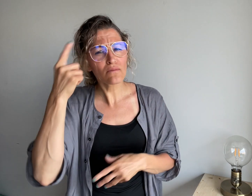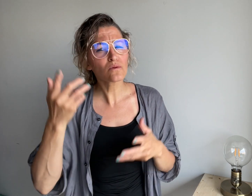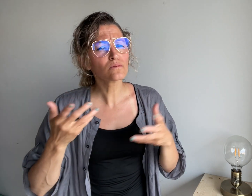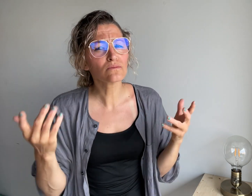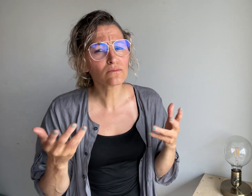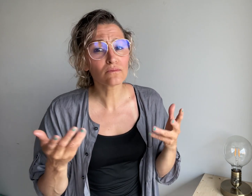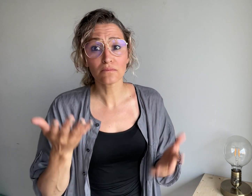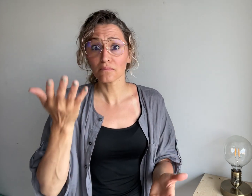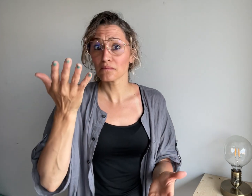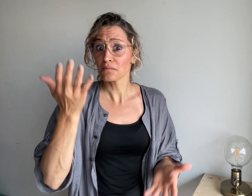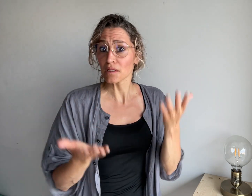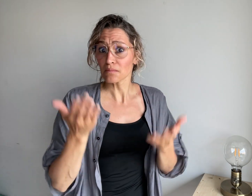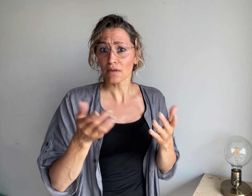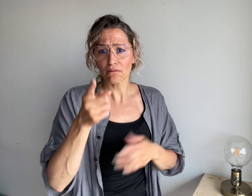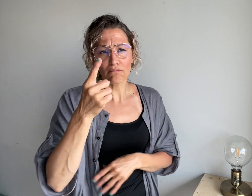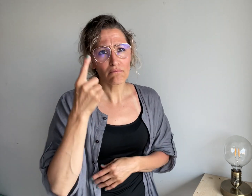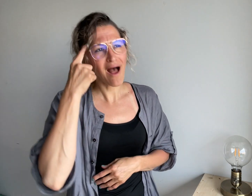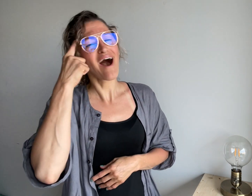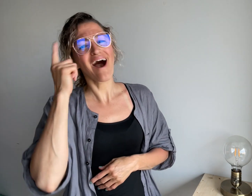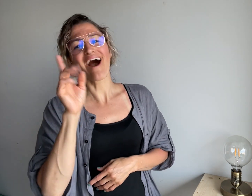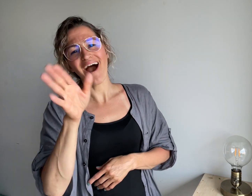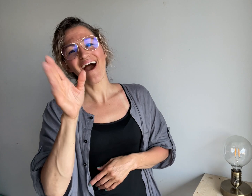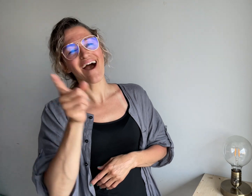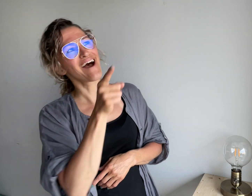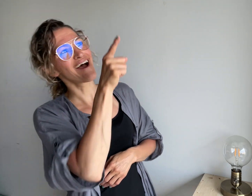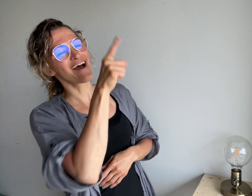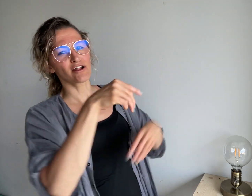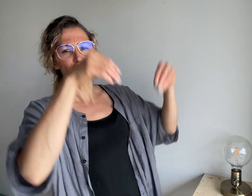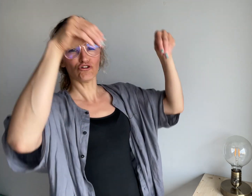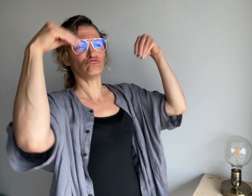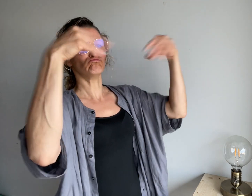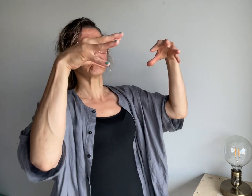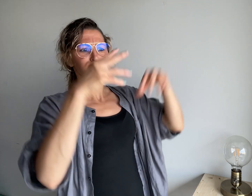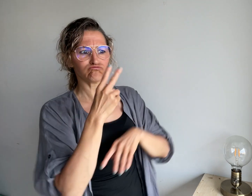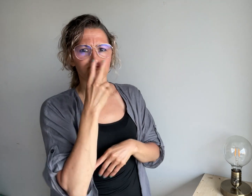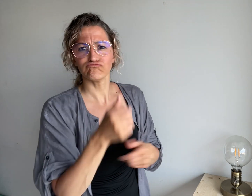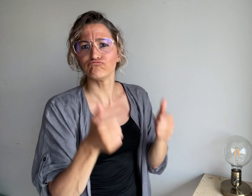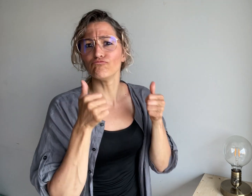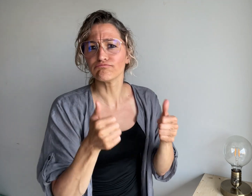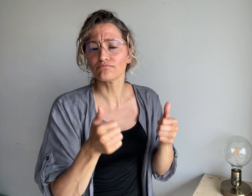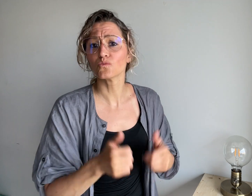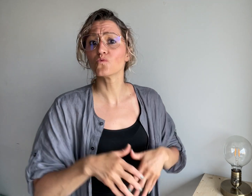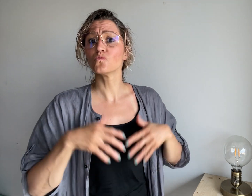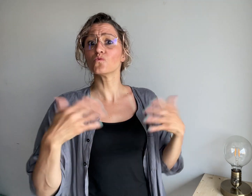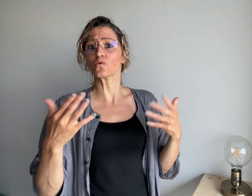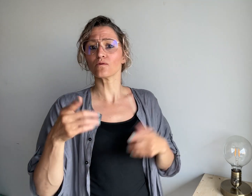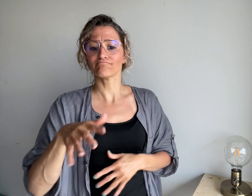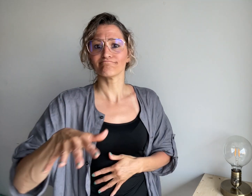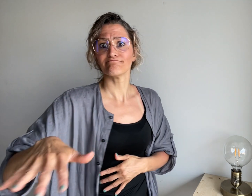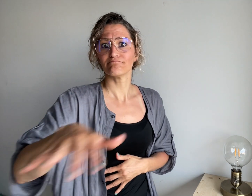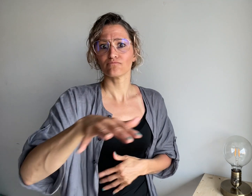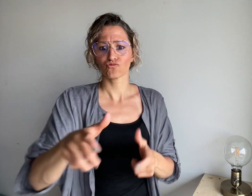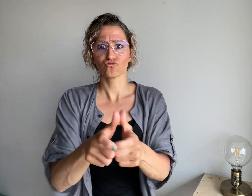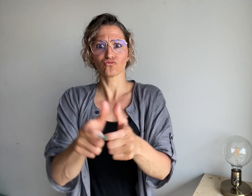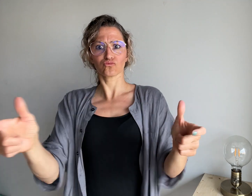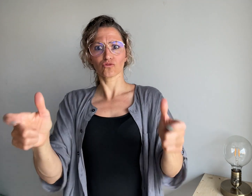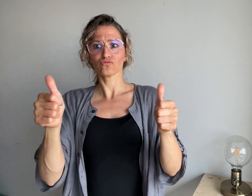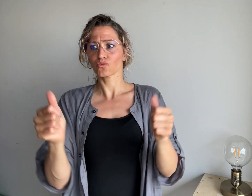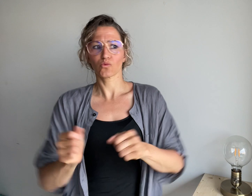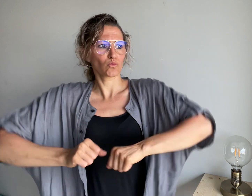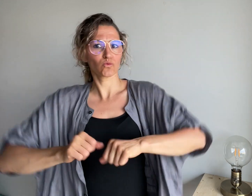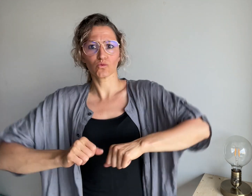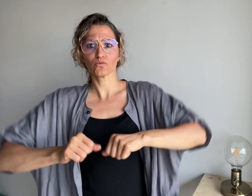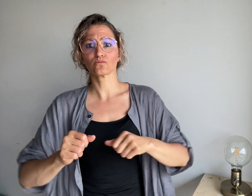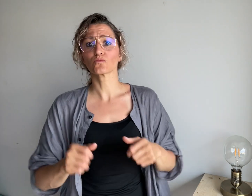You may be thinking of bright lights, large spaces, or round tables.